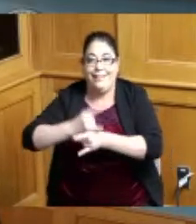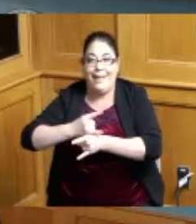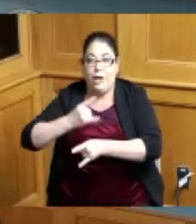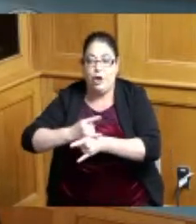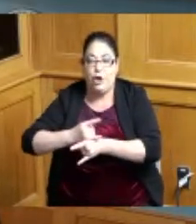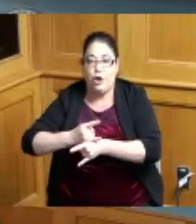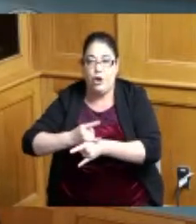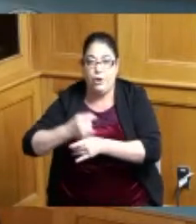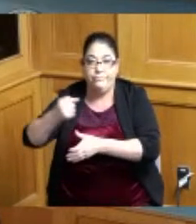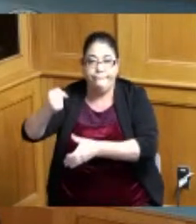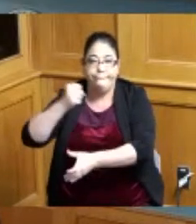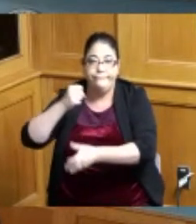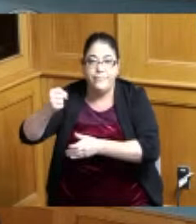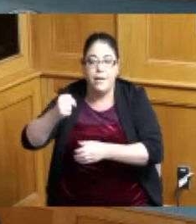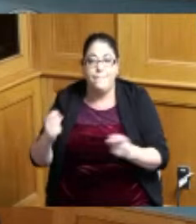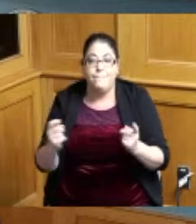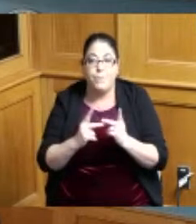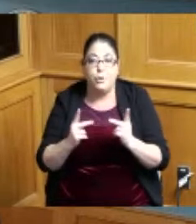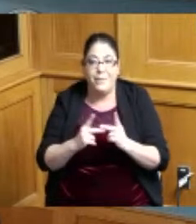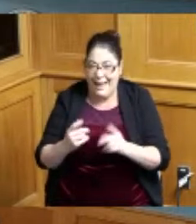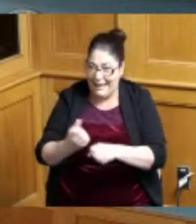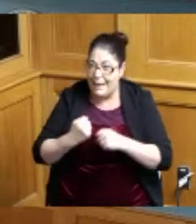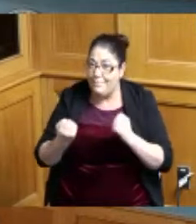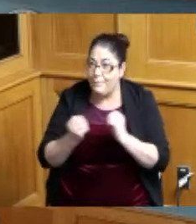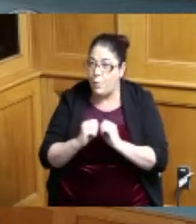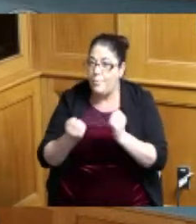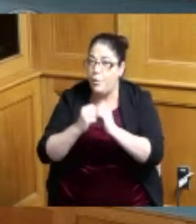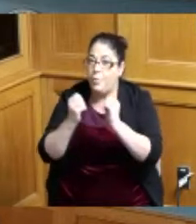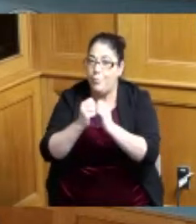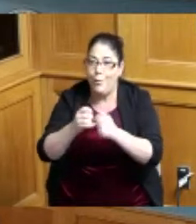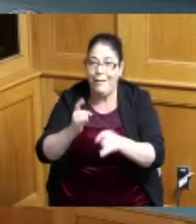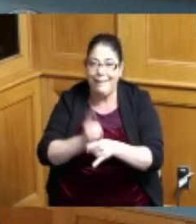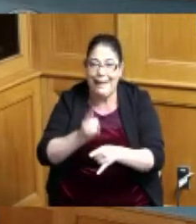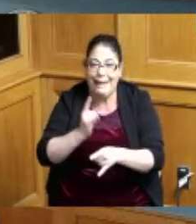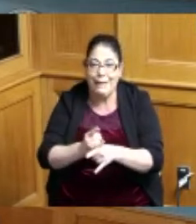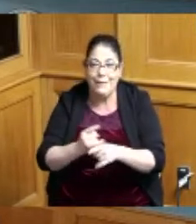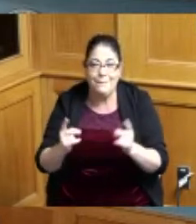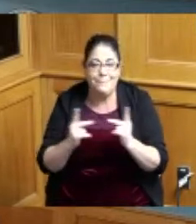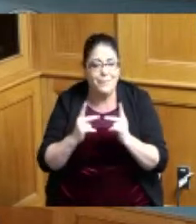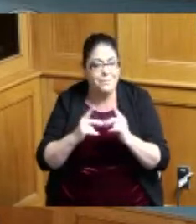getting more and I said this last time more and more liquor permits between the door and